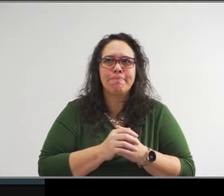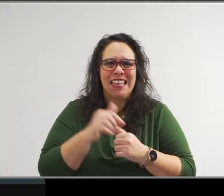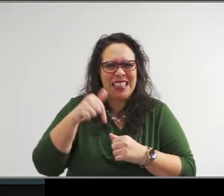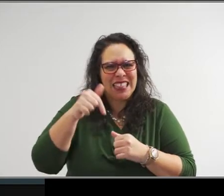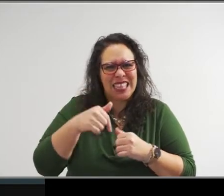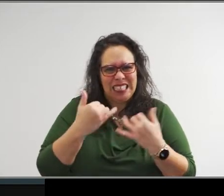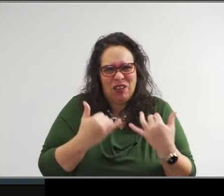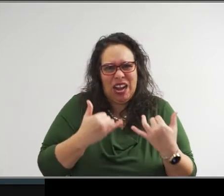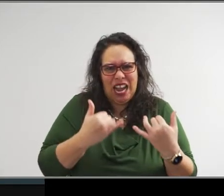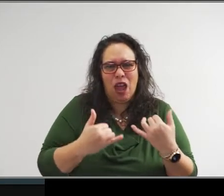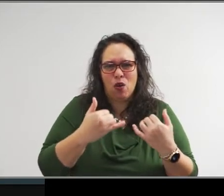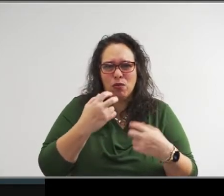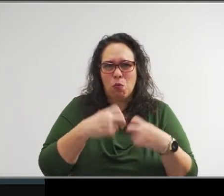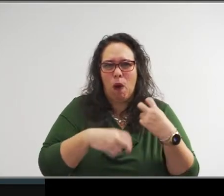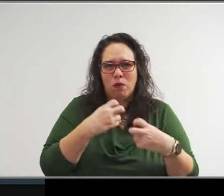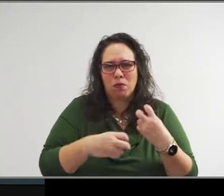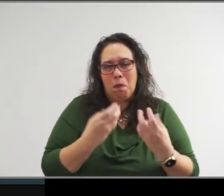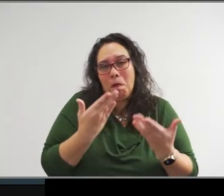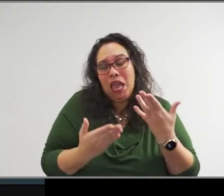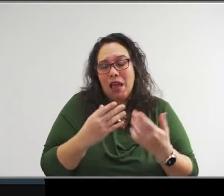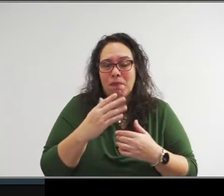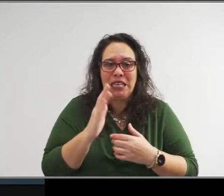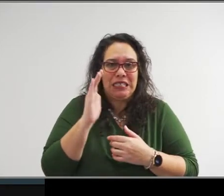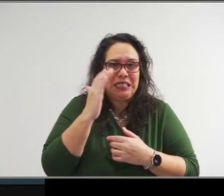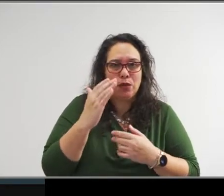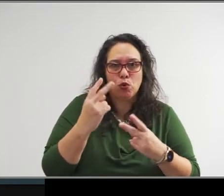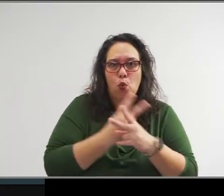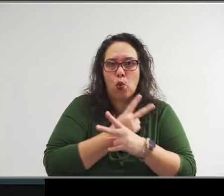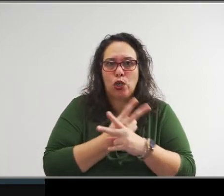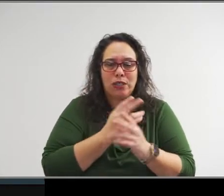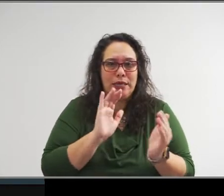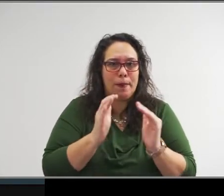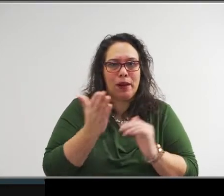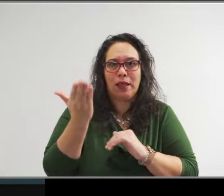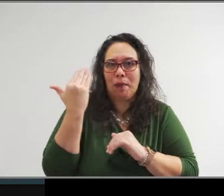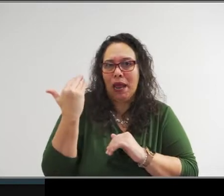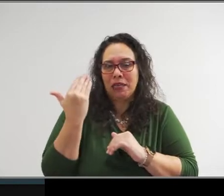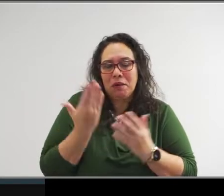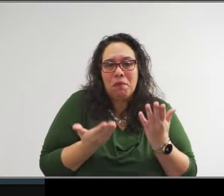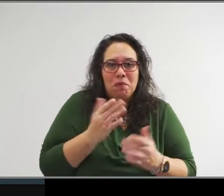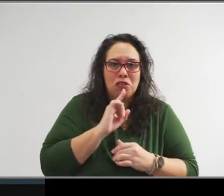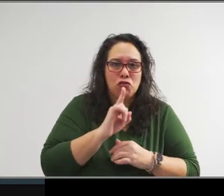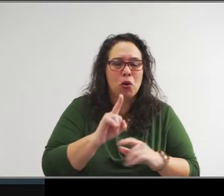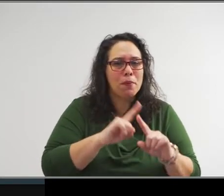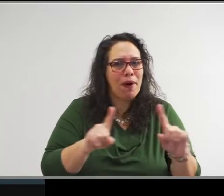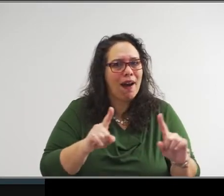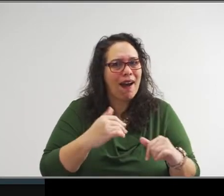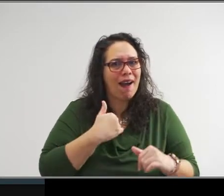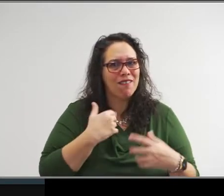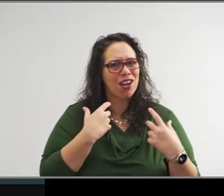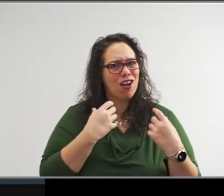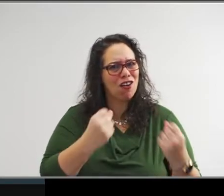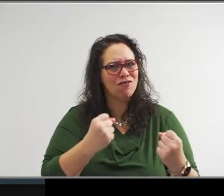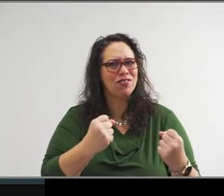and maybe they are but I do have confidence that we're working hard